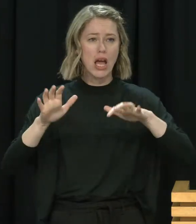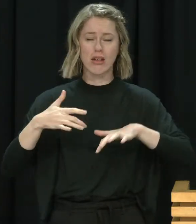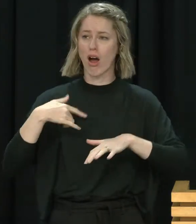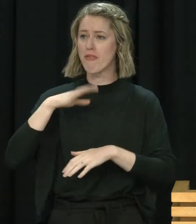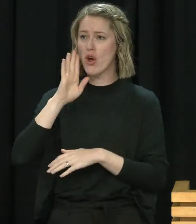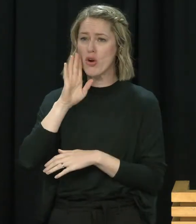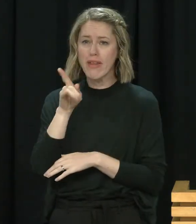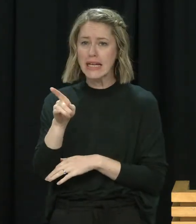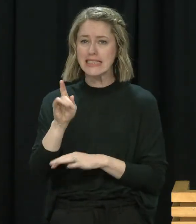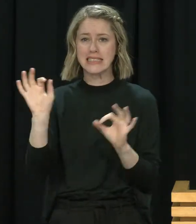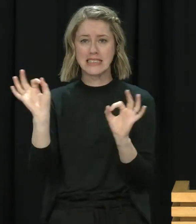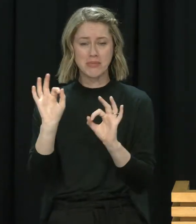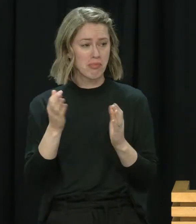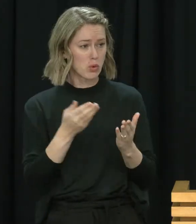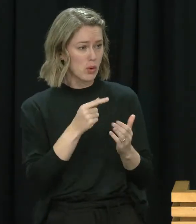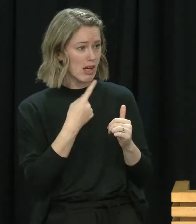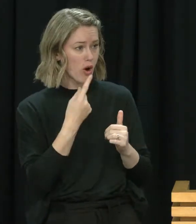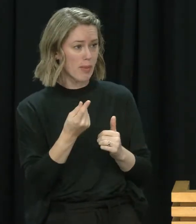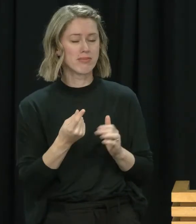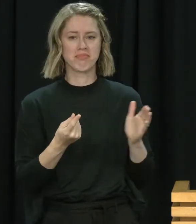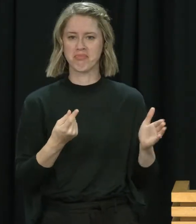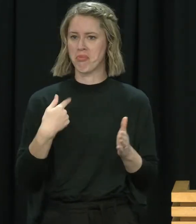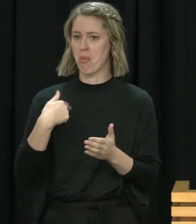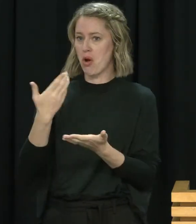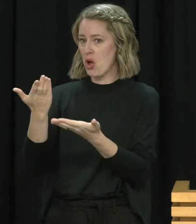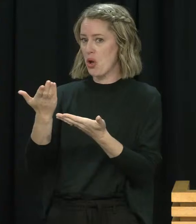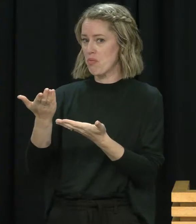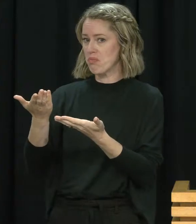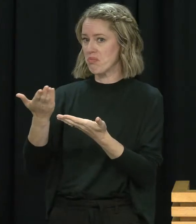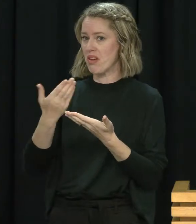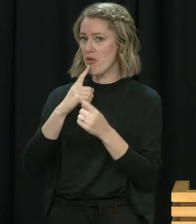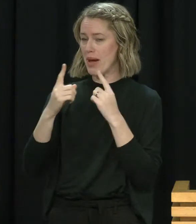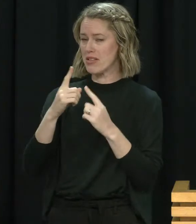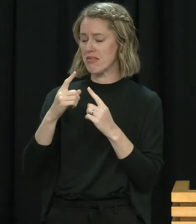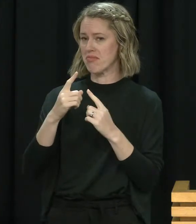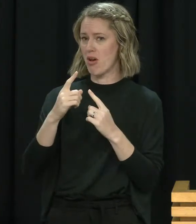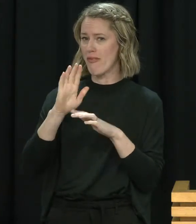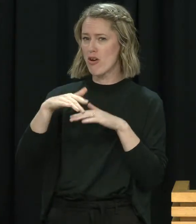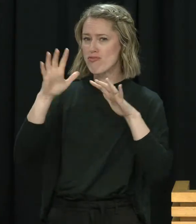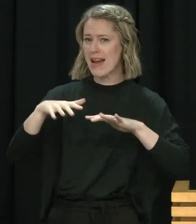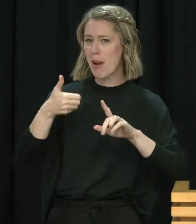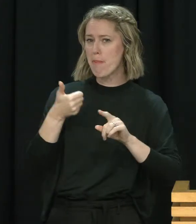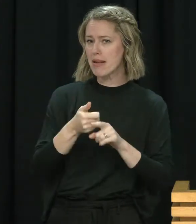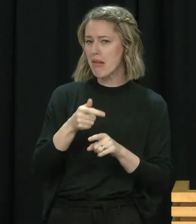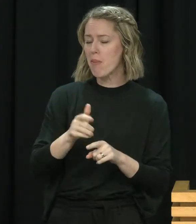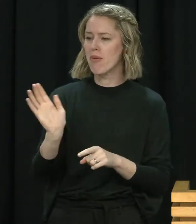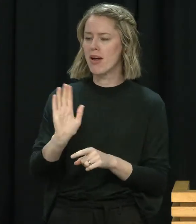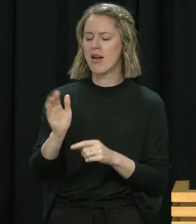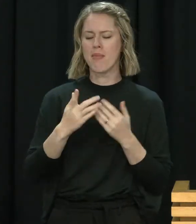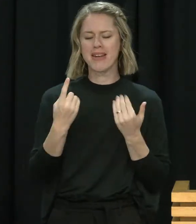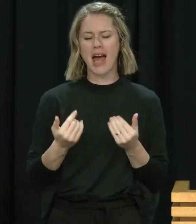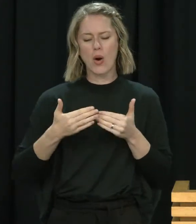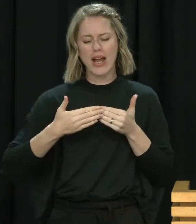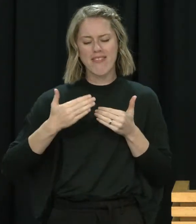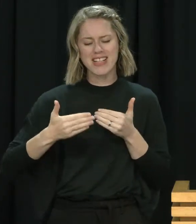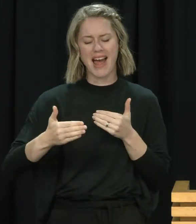weigh up. In terms of specific accuracy as a result of higher rain, that's not something I've been briefed on. The Director-General might want to comment.